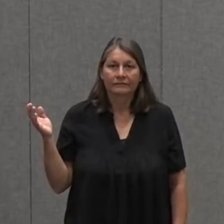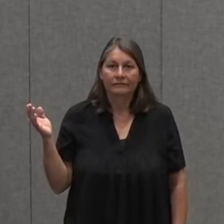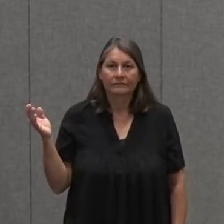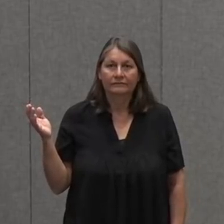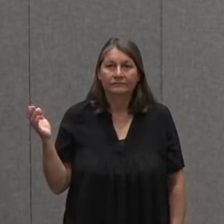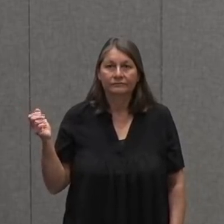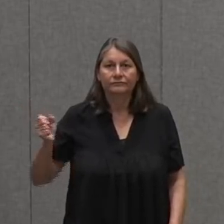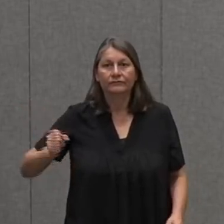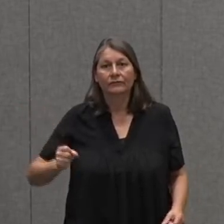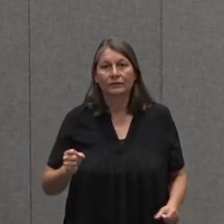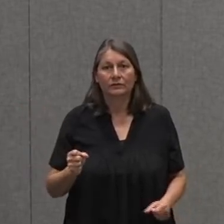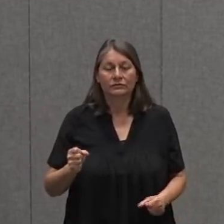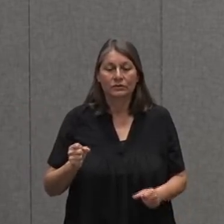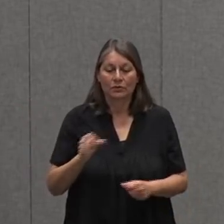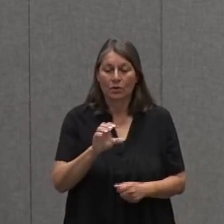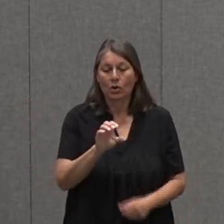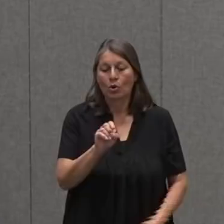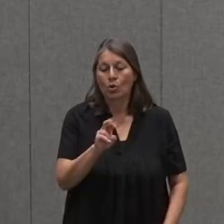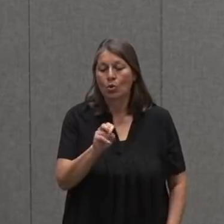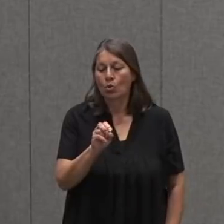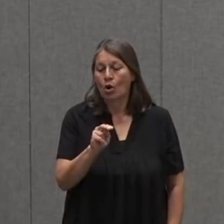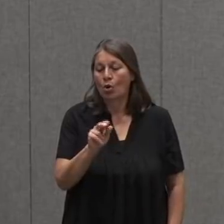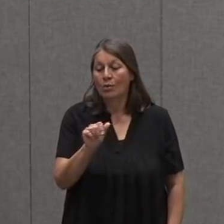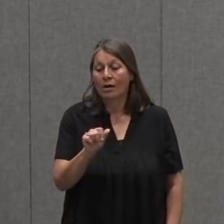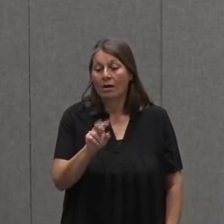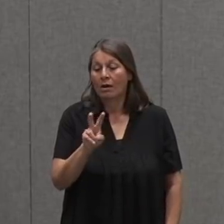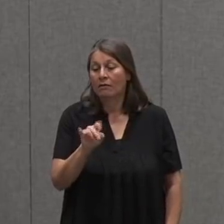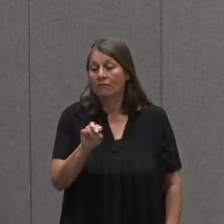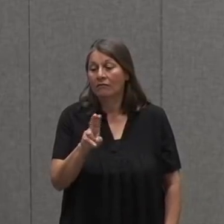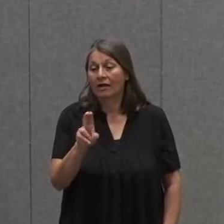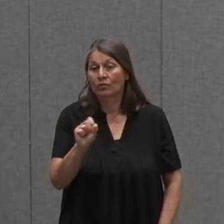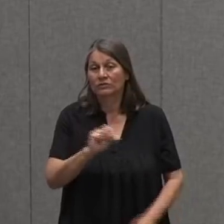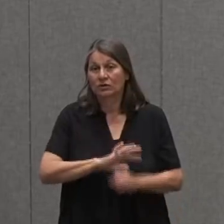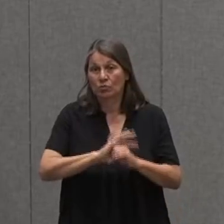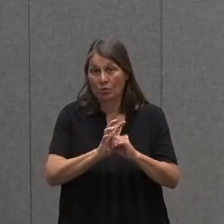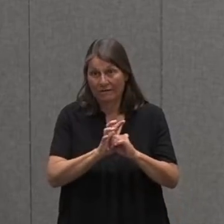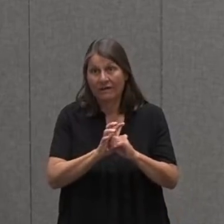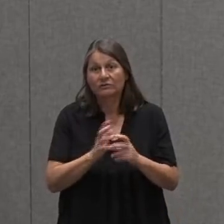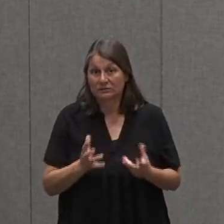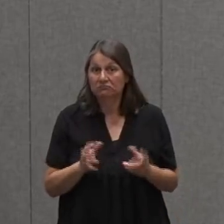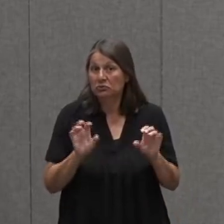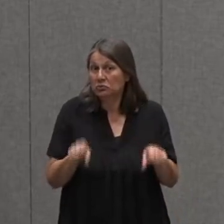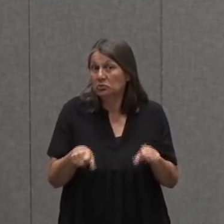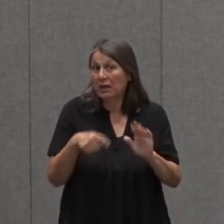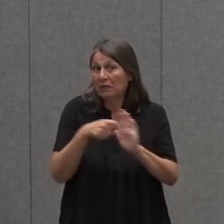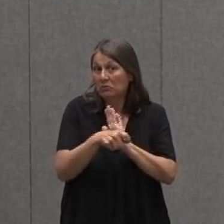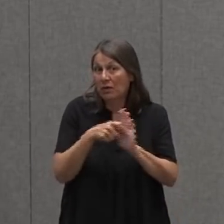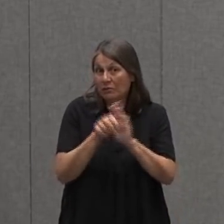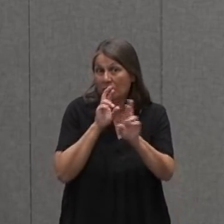So the Coronavirus, that's something that we could also do a report on. So I talked to you just a minute ago